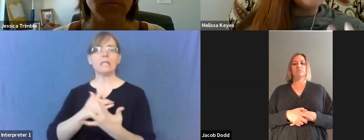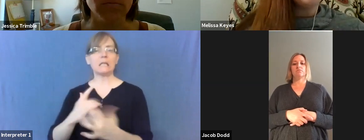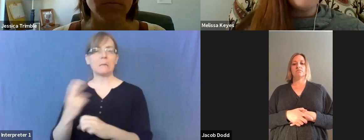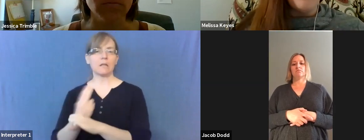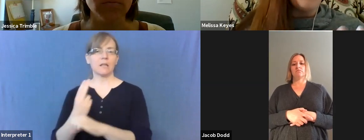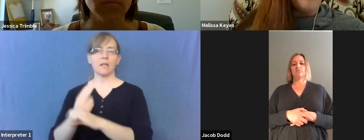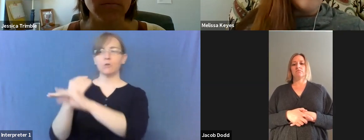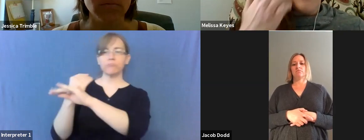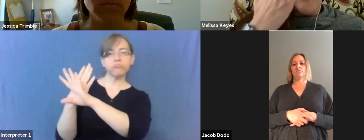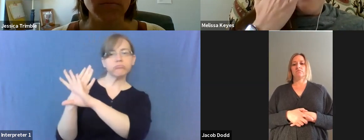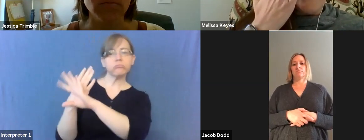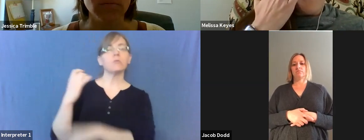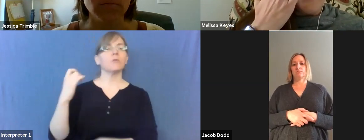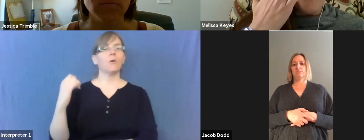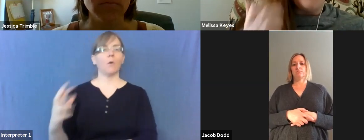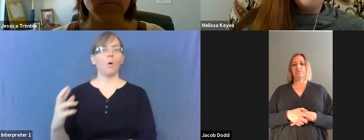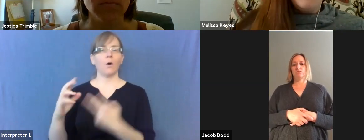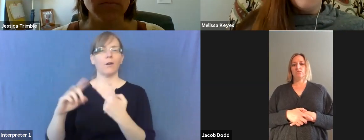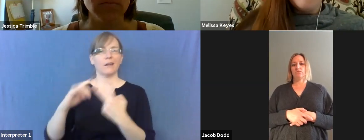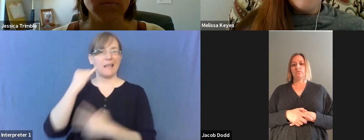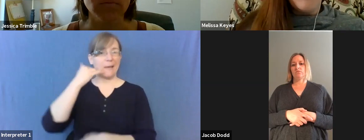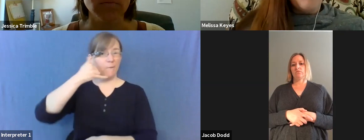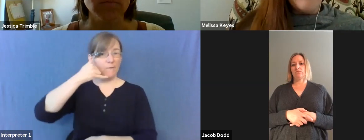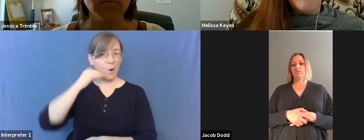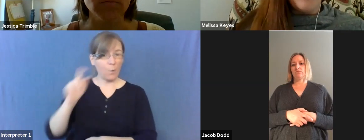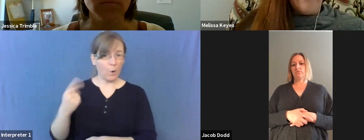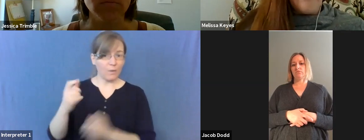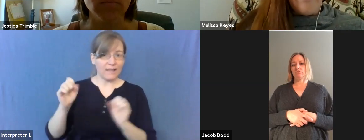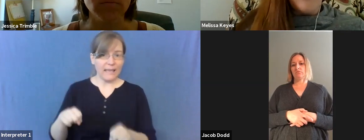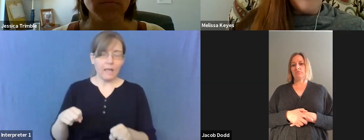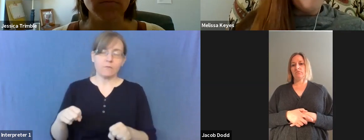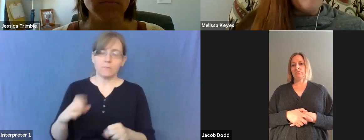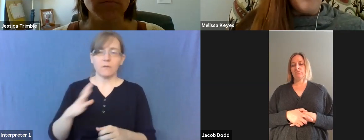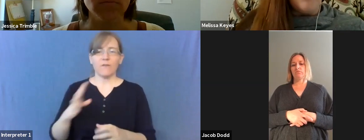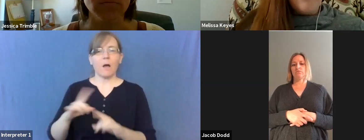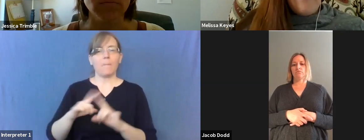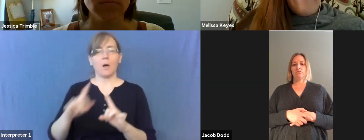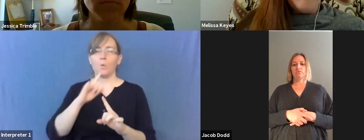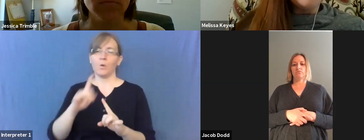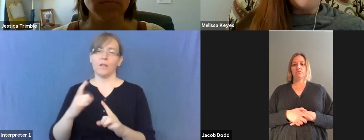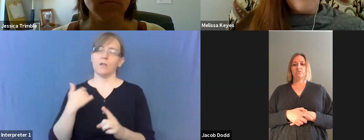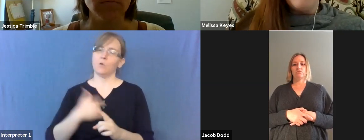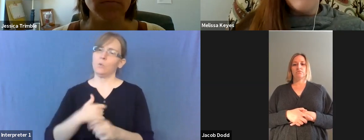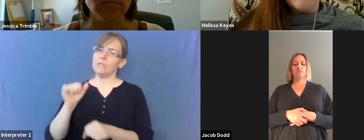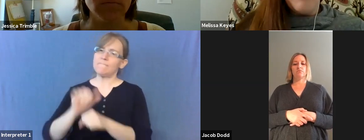or over the phone if that's the only thing that's available. We're really doing our best to try and connect with the people since we can't physically be